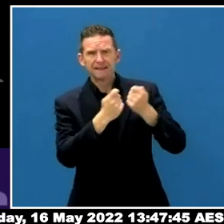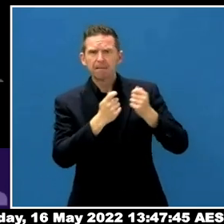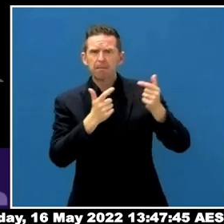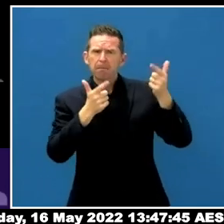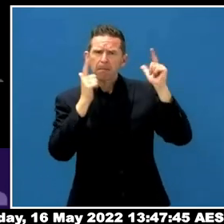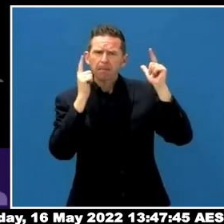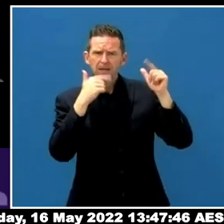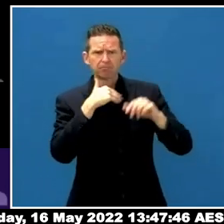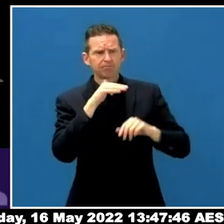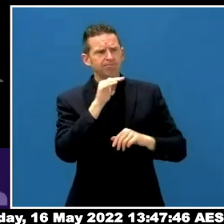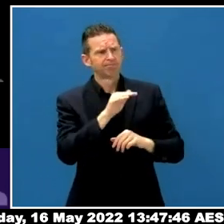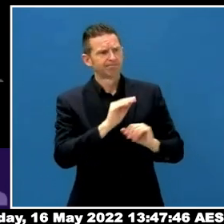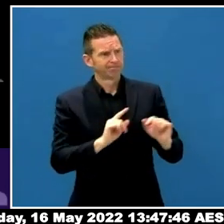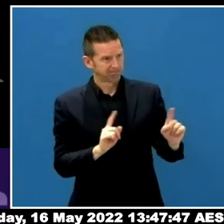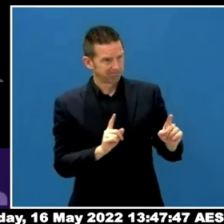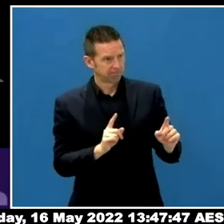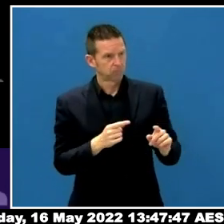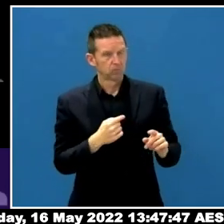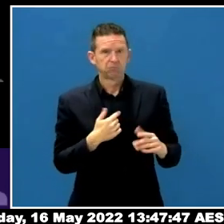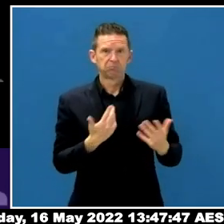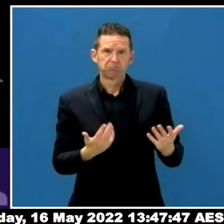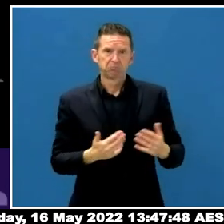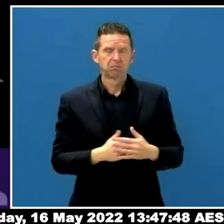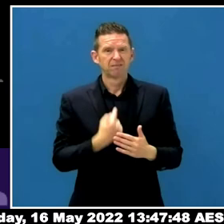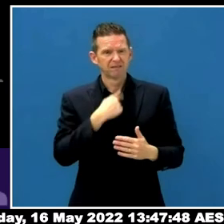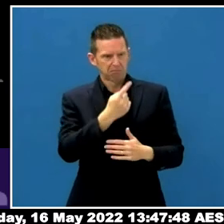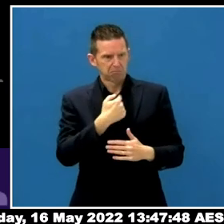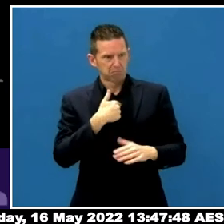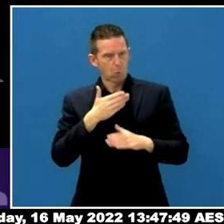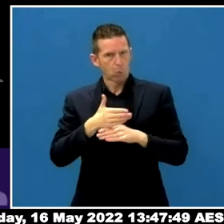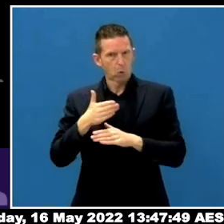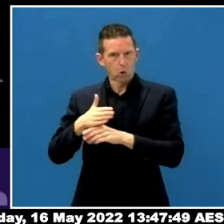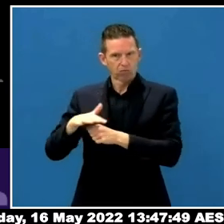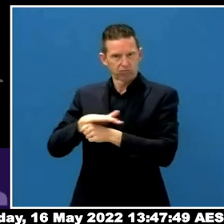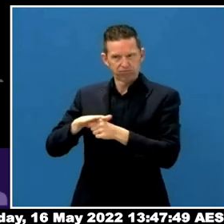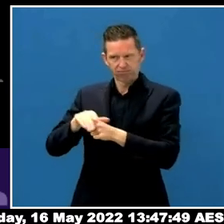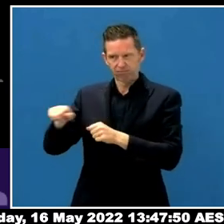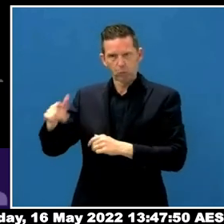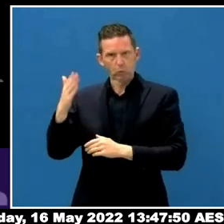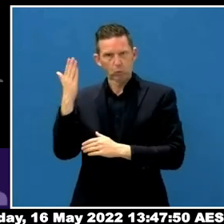I've obviously - I work at a school, and this is the way that we encourage